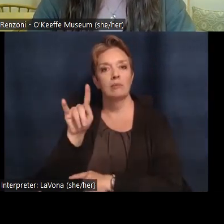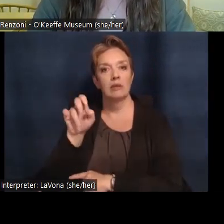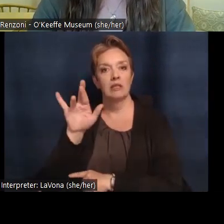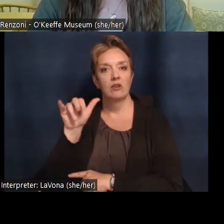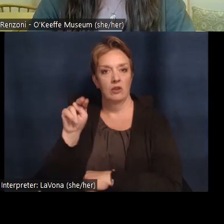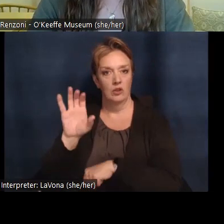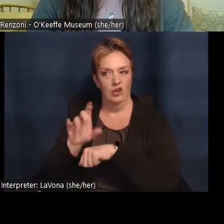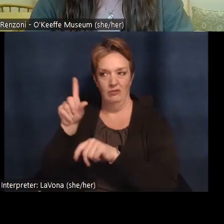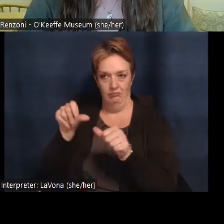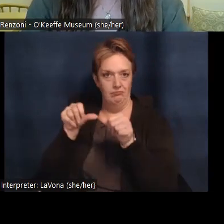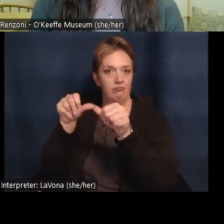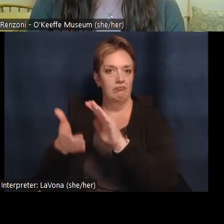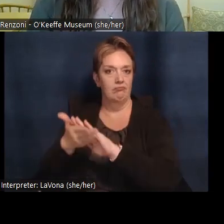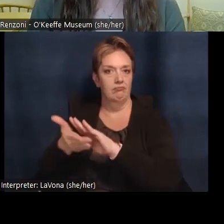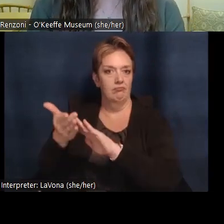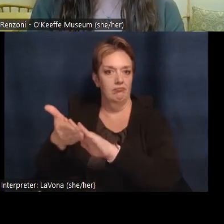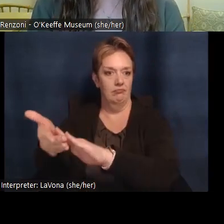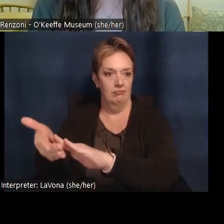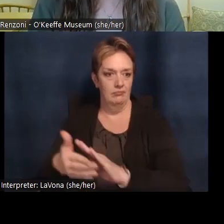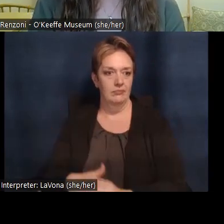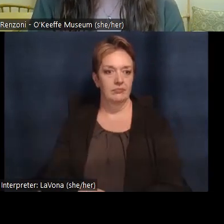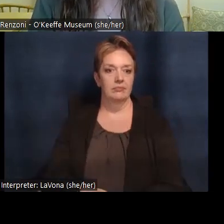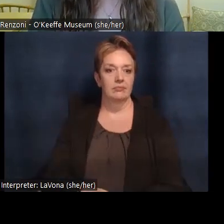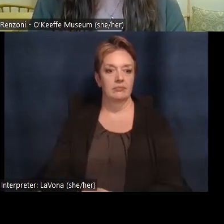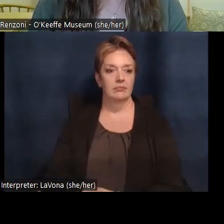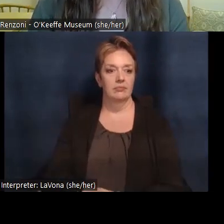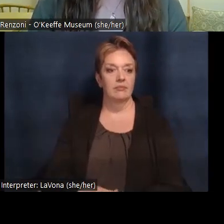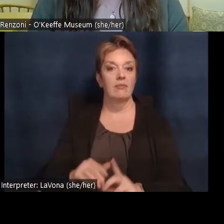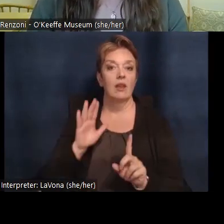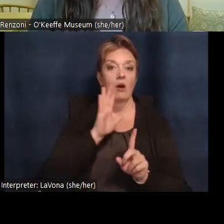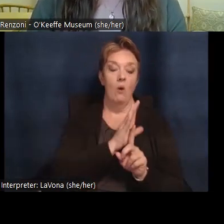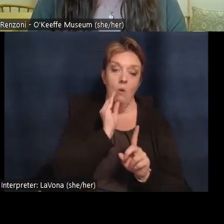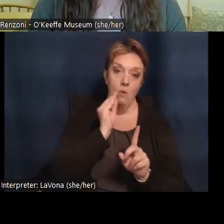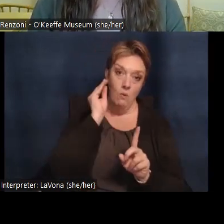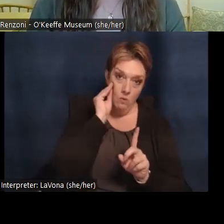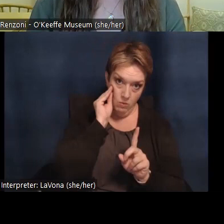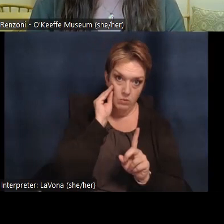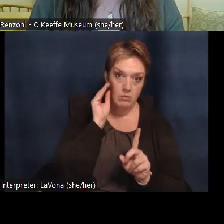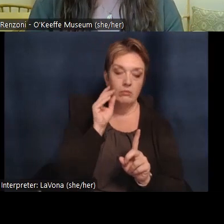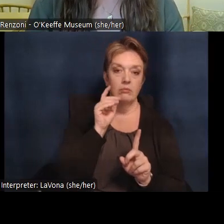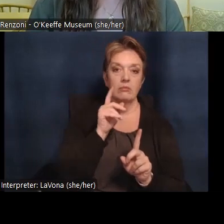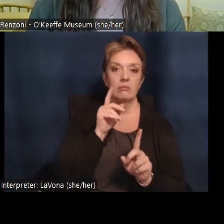O’Keeffe's home at Ghost Ranch is owned by the O’Keeffe Museum and is not currently open to the public;